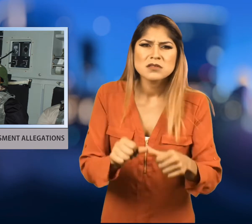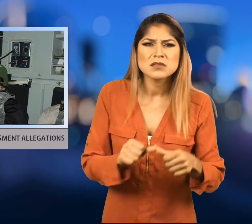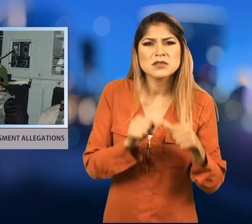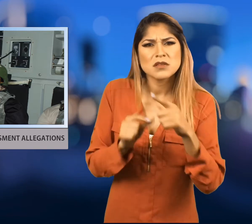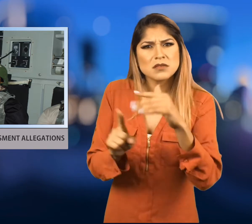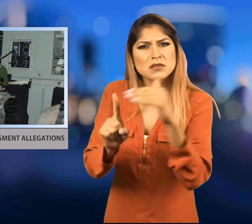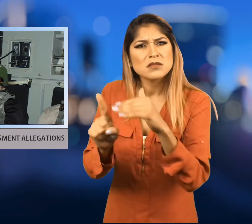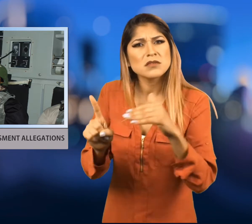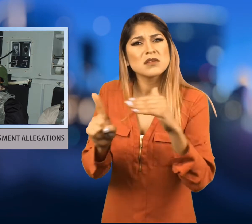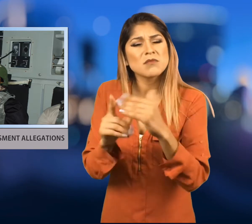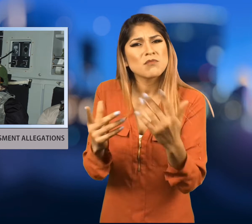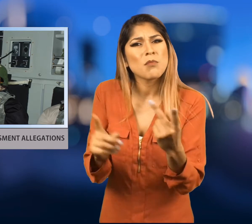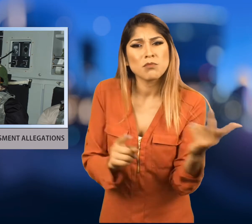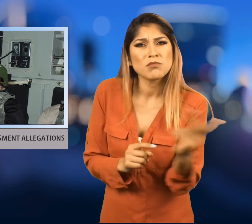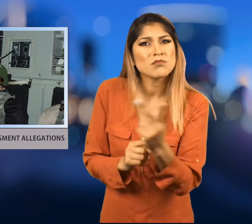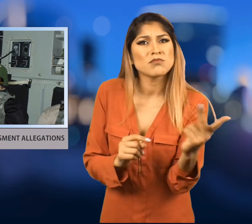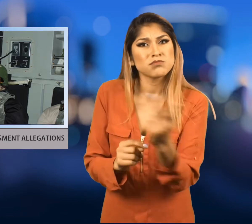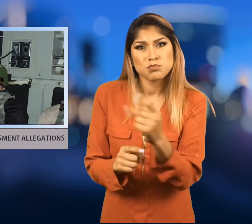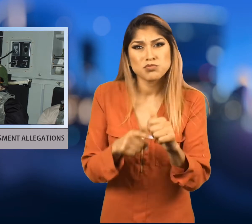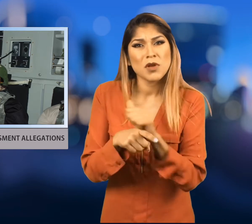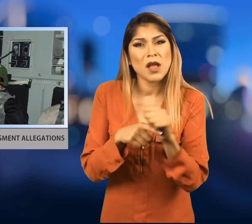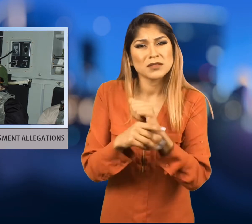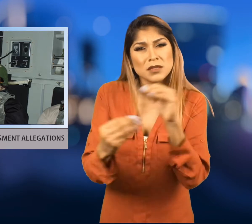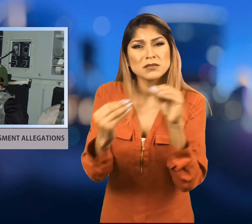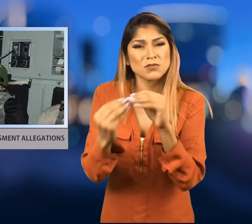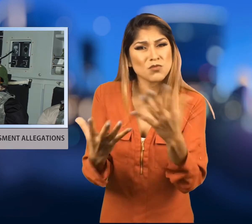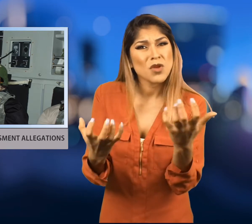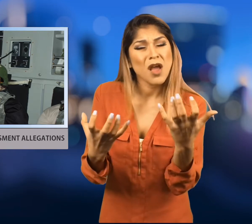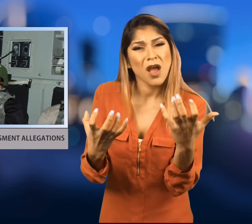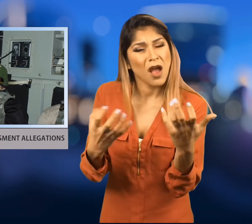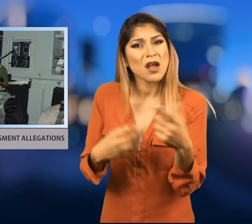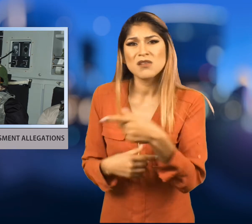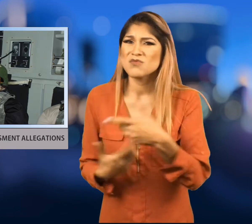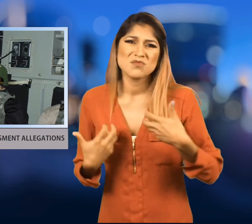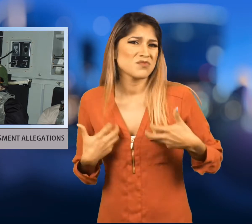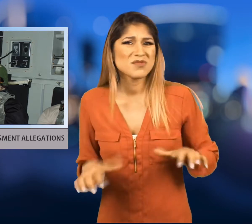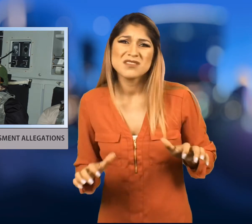repeatedly insisted they rehearse the kissing scene, even though